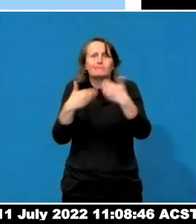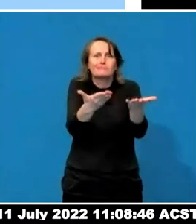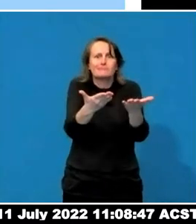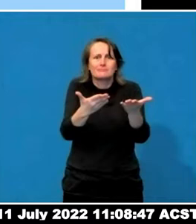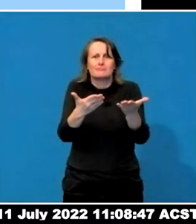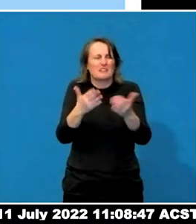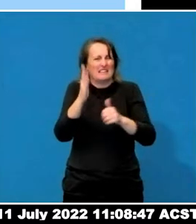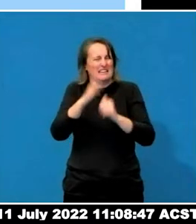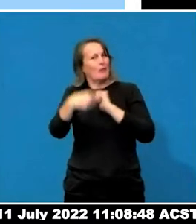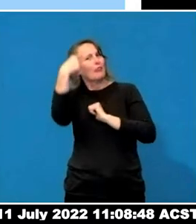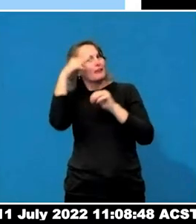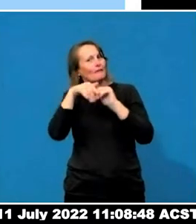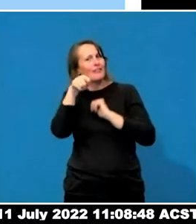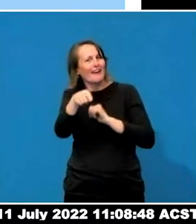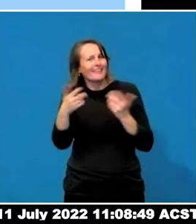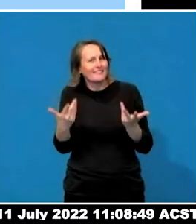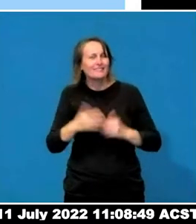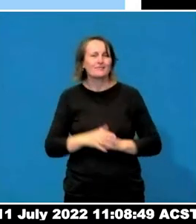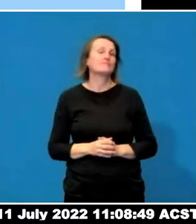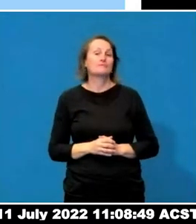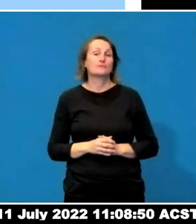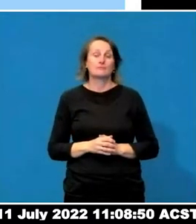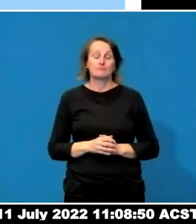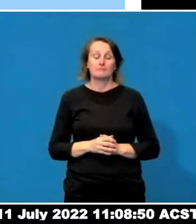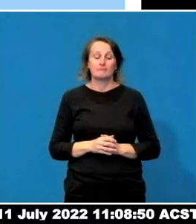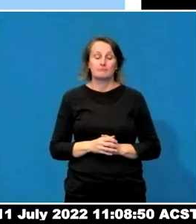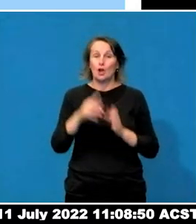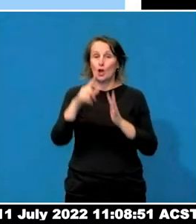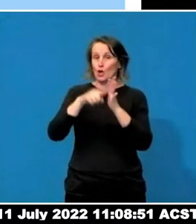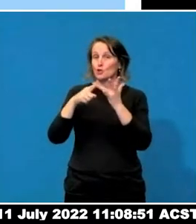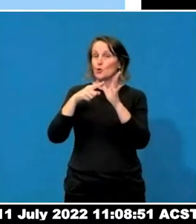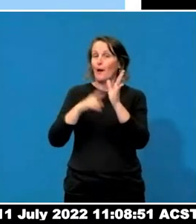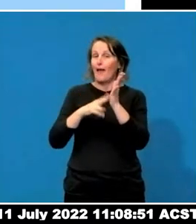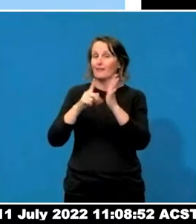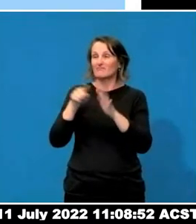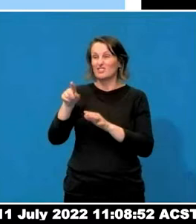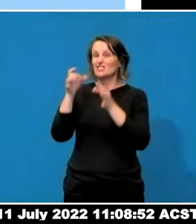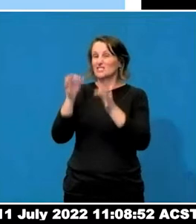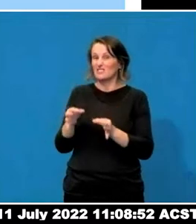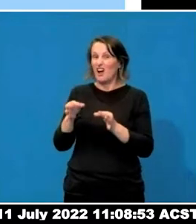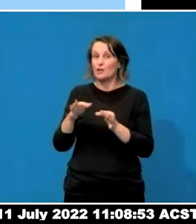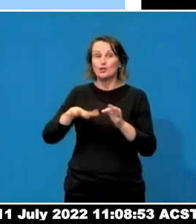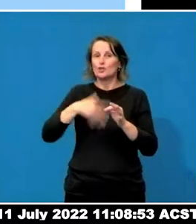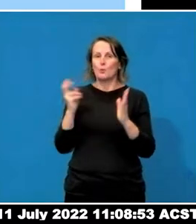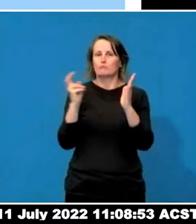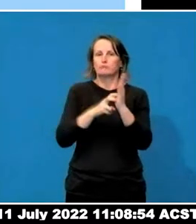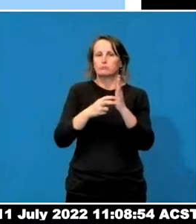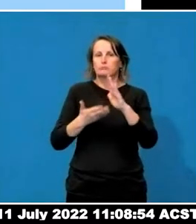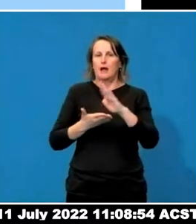Joanne has also decided not to be registered because she finds the administrative burden is simply unworkable in her situation.